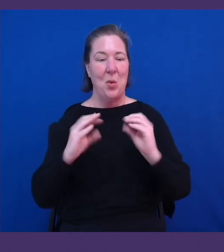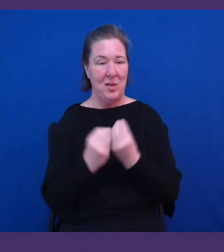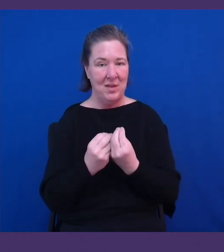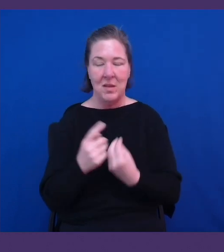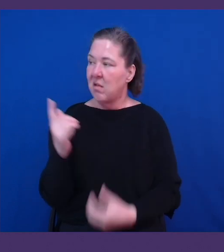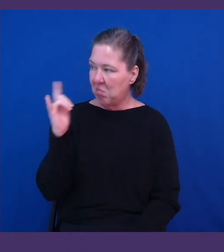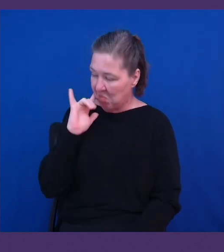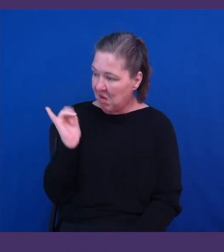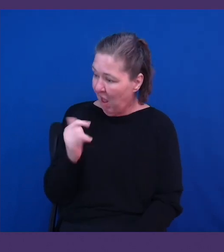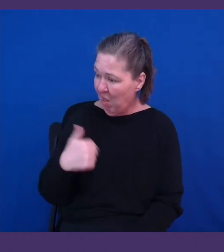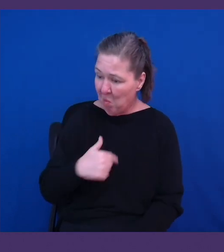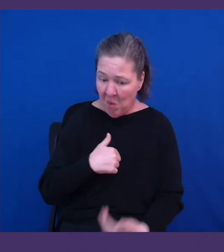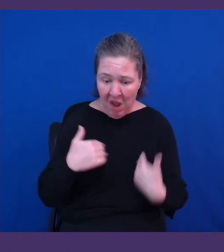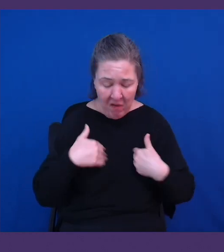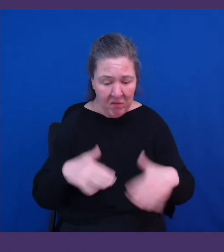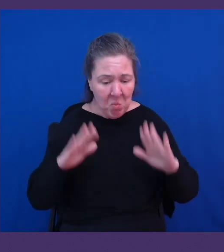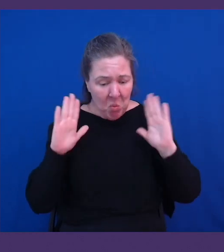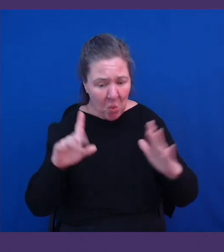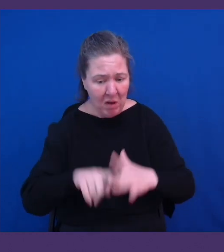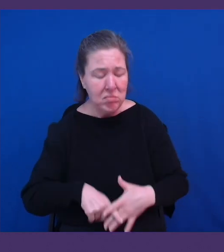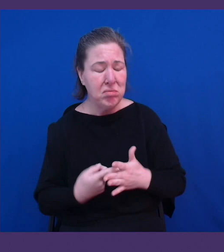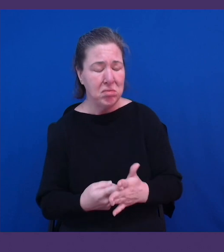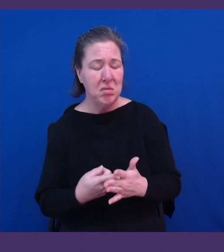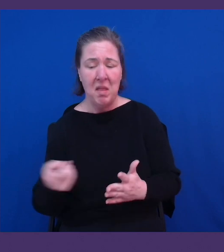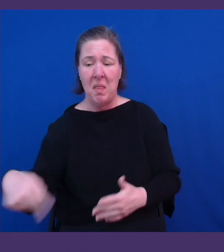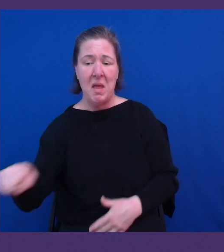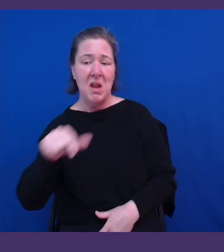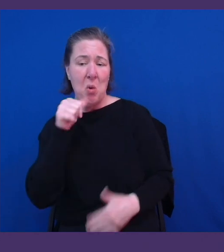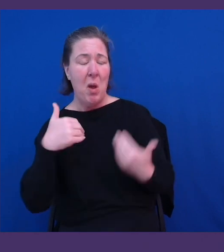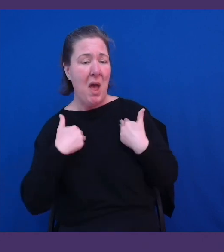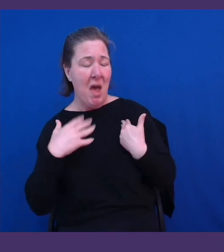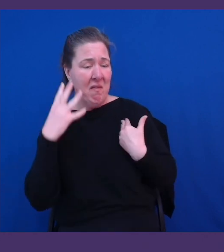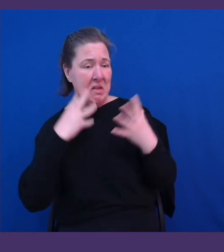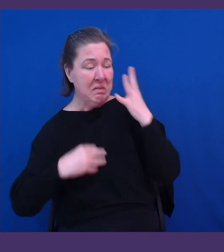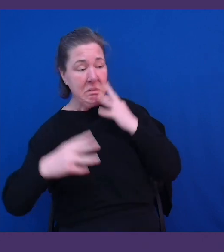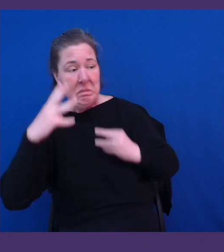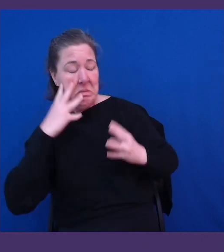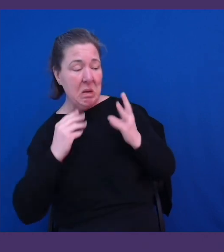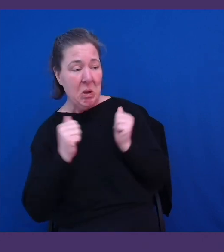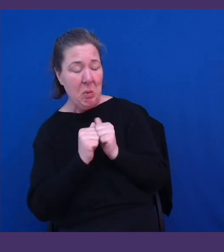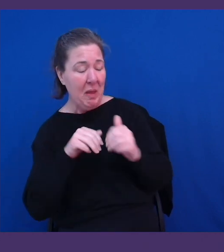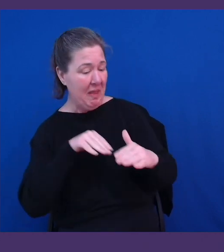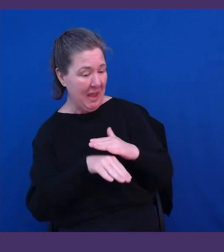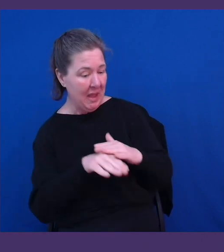for companies that may not have deep experience with accessibility, both standards-based resource that Susanna referenced